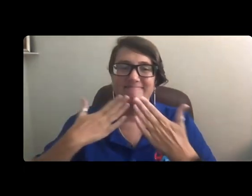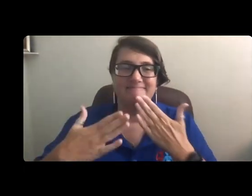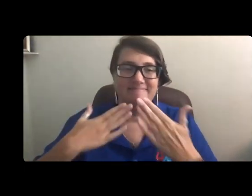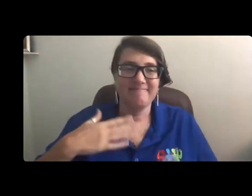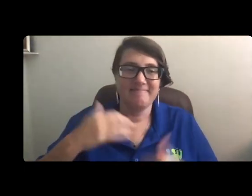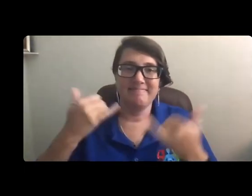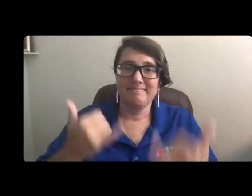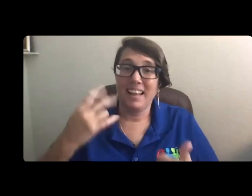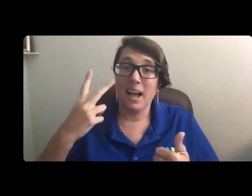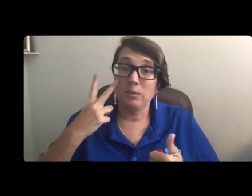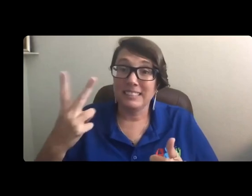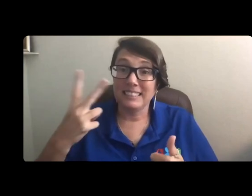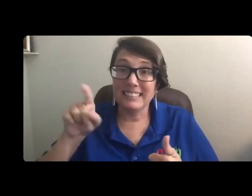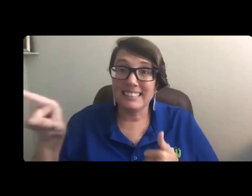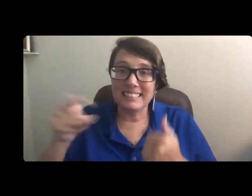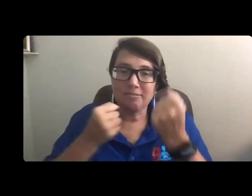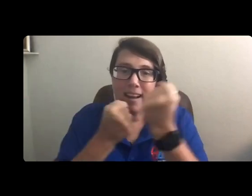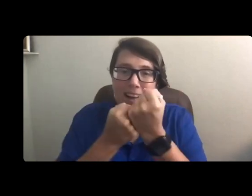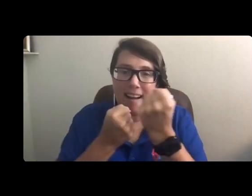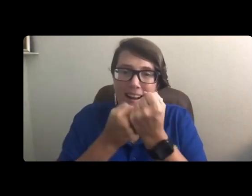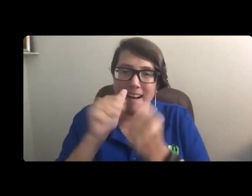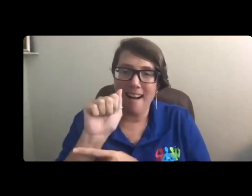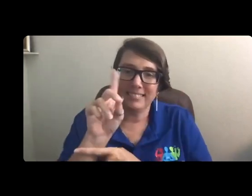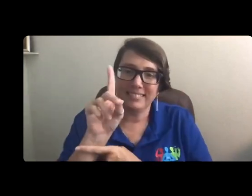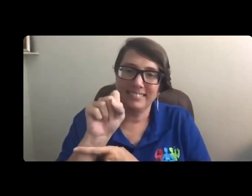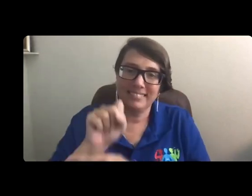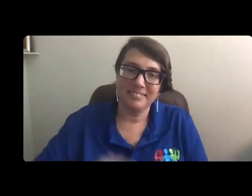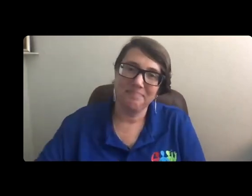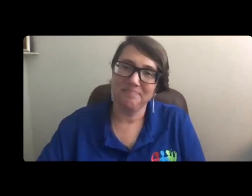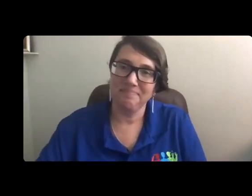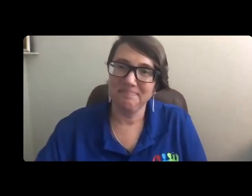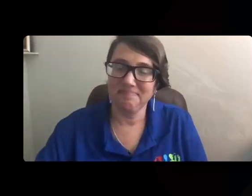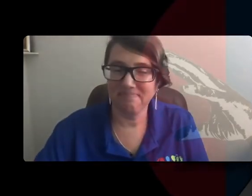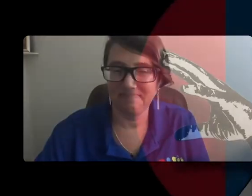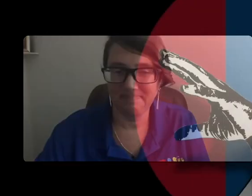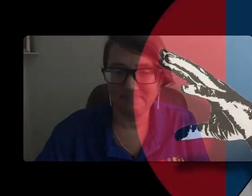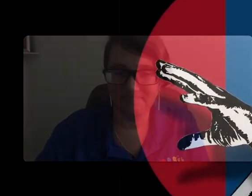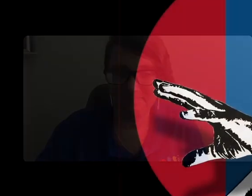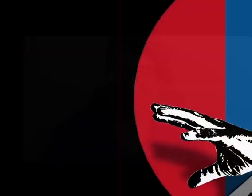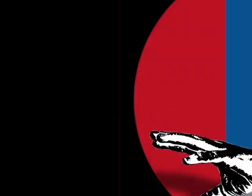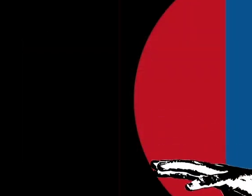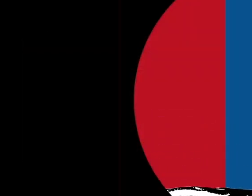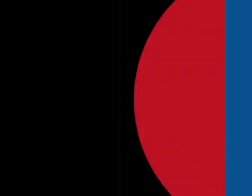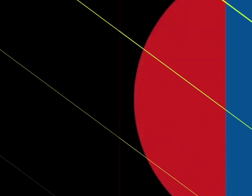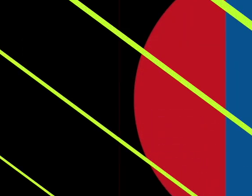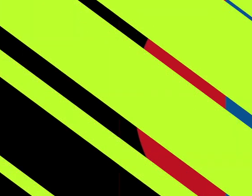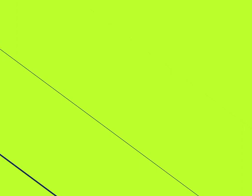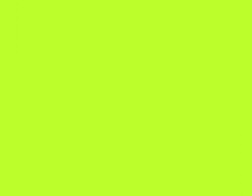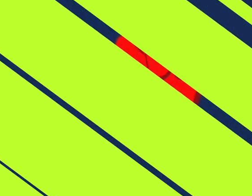Thank you to all. And I look forward to seeing you and watching some of